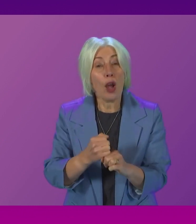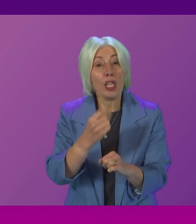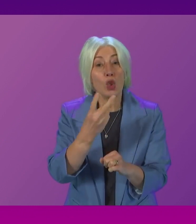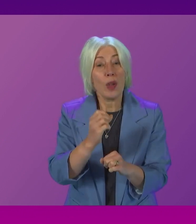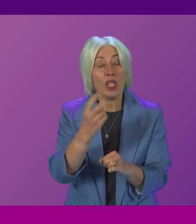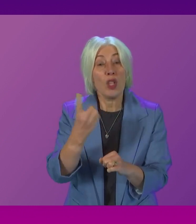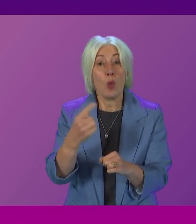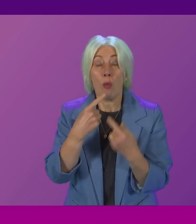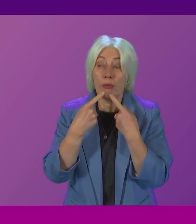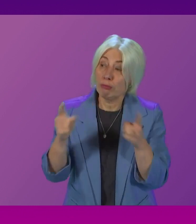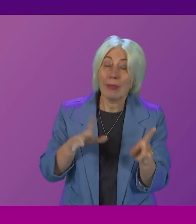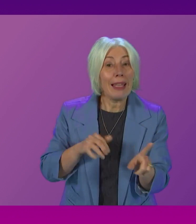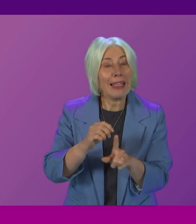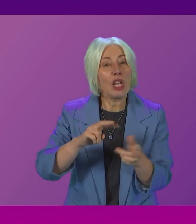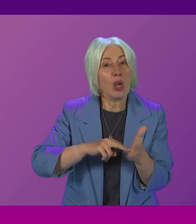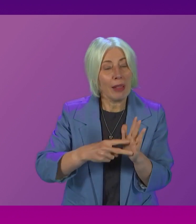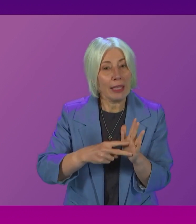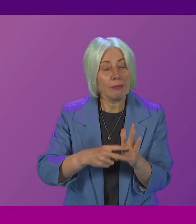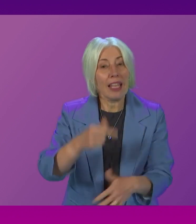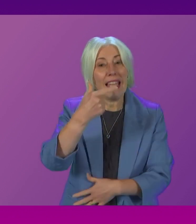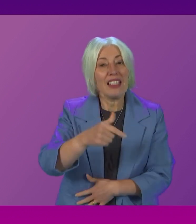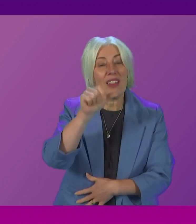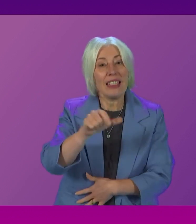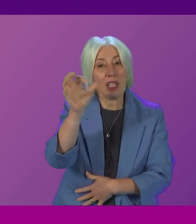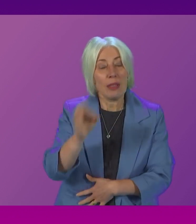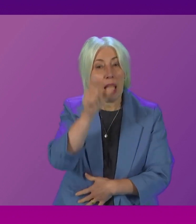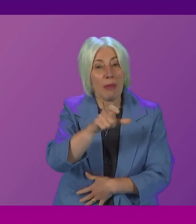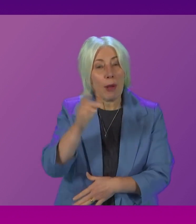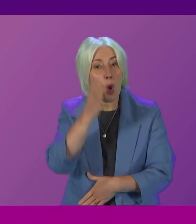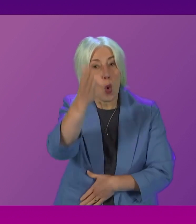was announced, 76 per cent of people who went to accident and emergency were seen within four